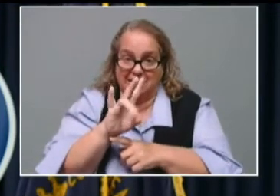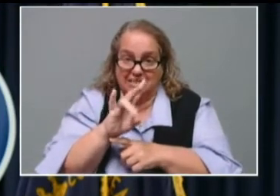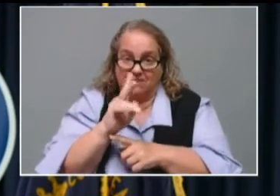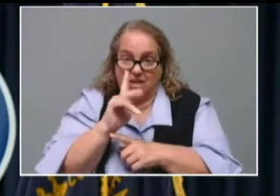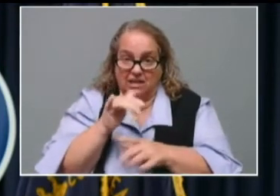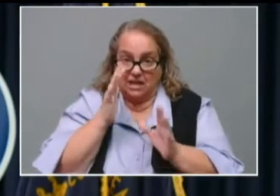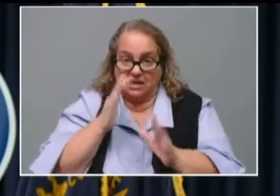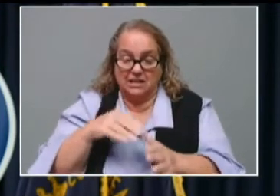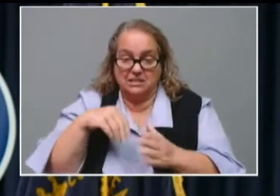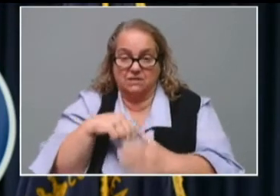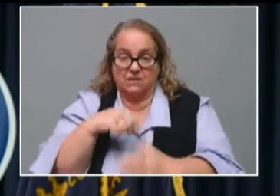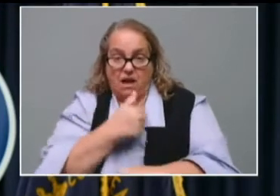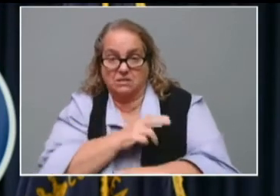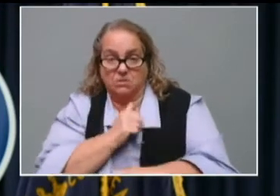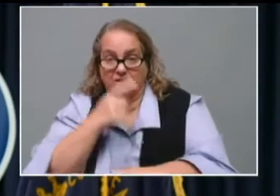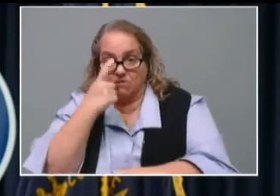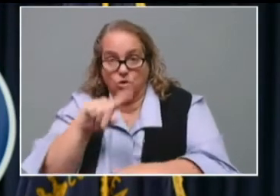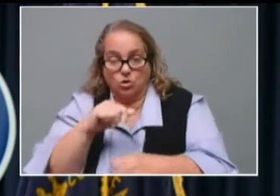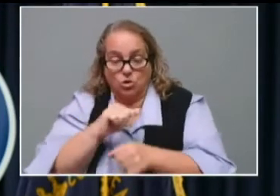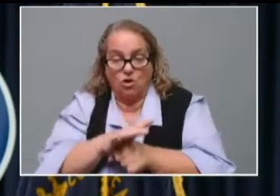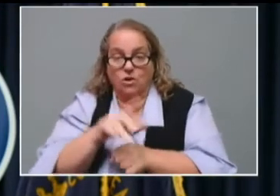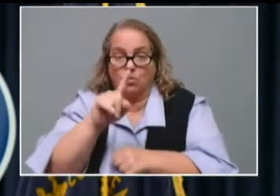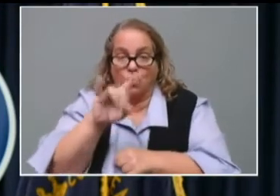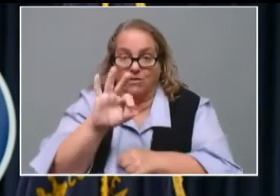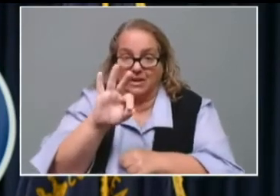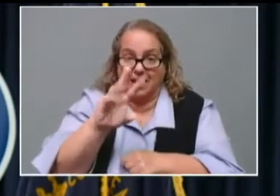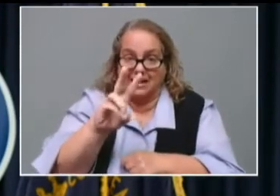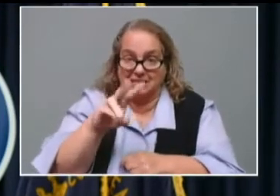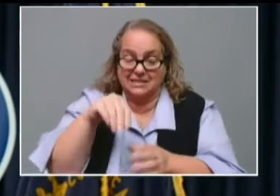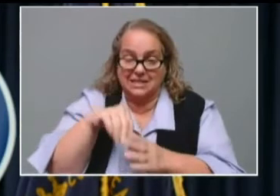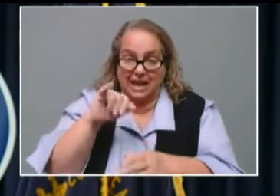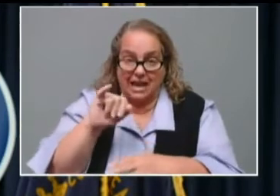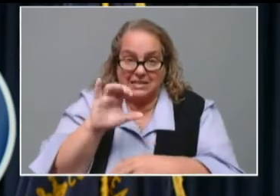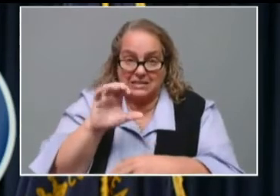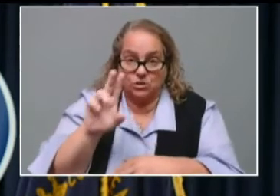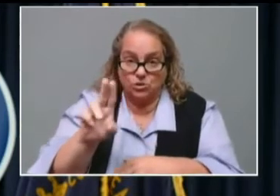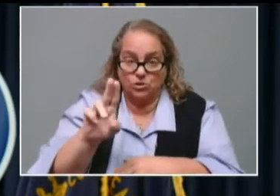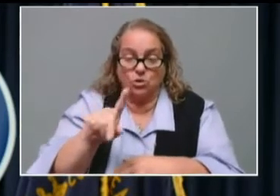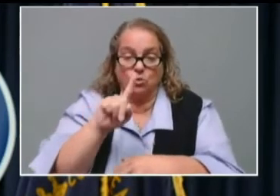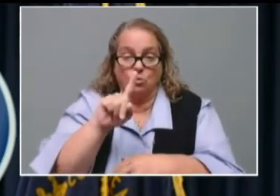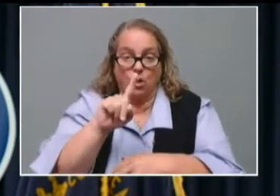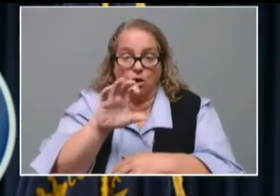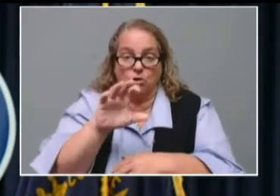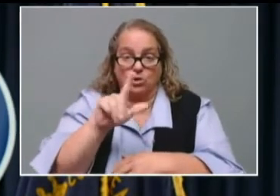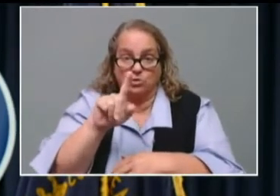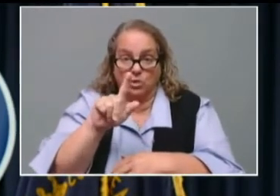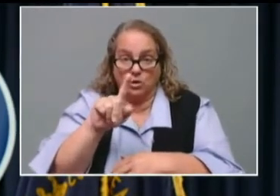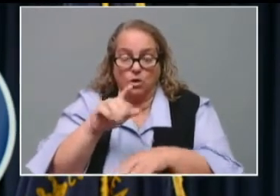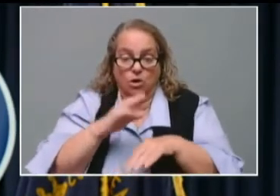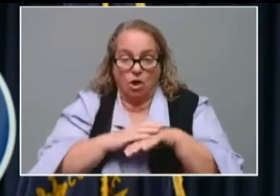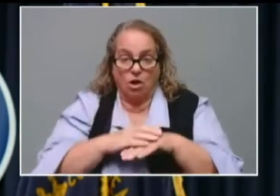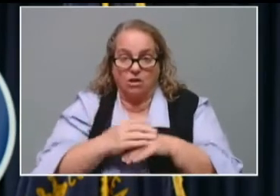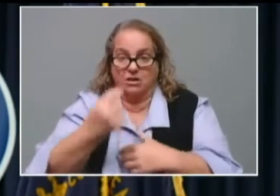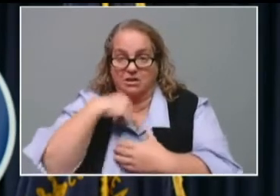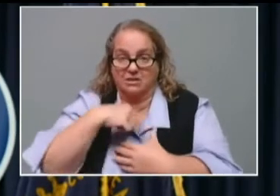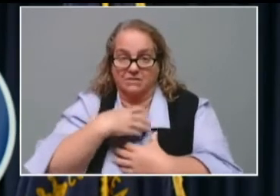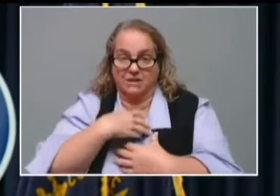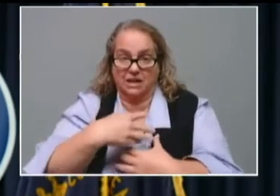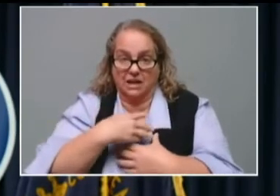Covid 196 in the I. C. U. 121 on on a ventilator. Now let's look at the